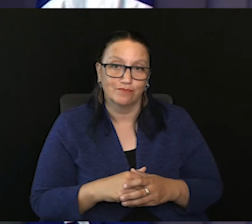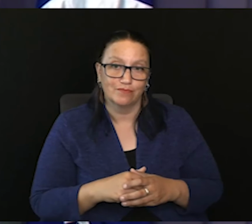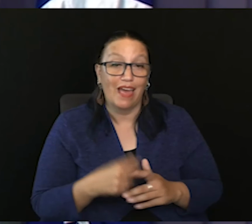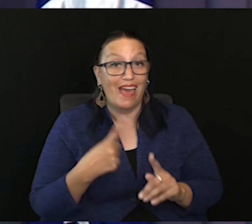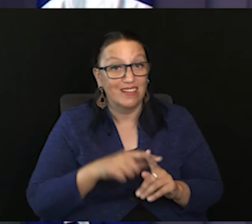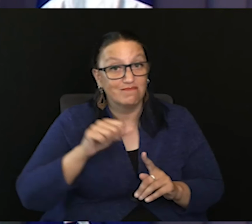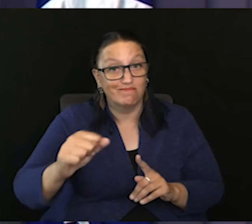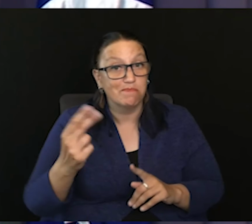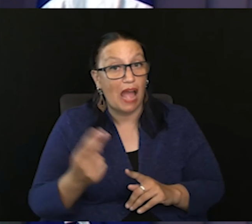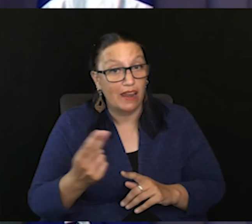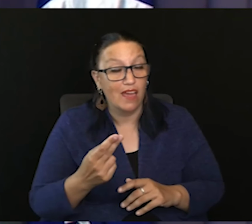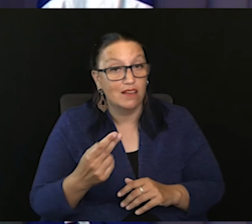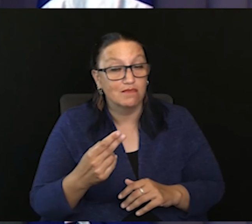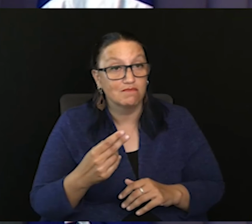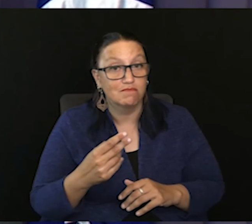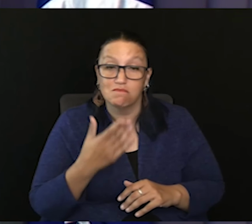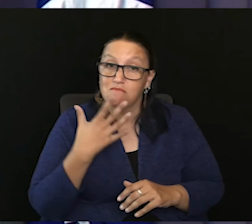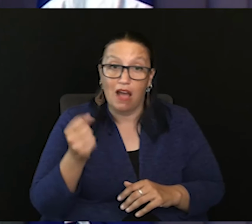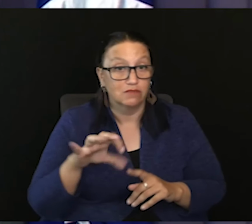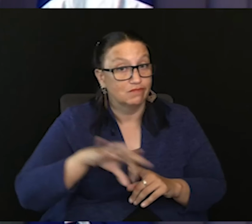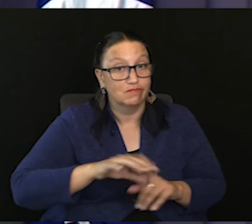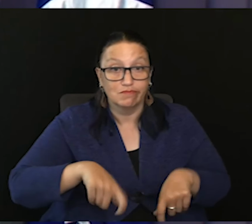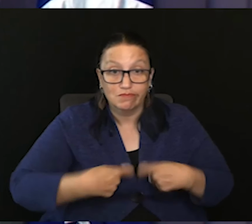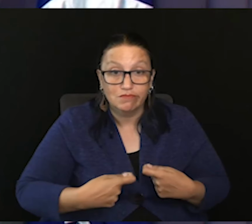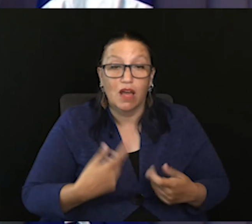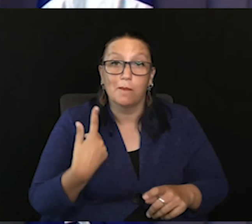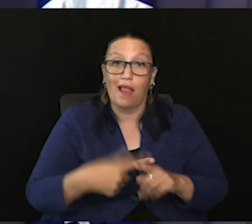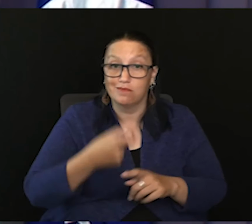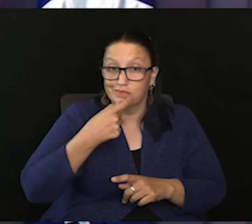And indeed, we encourage their partners to use contraception both